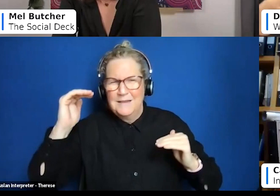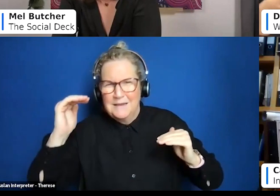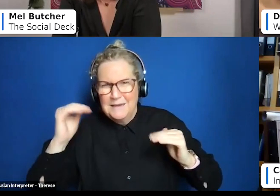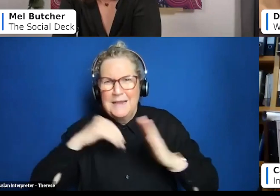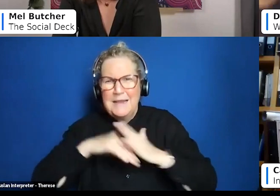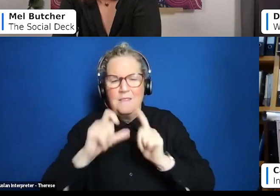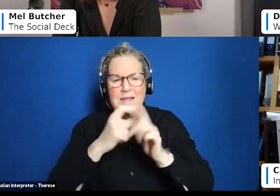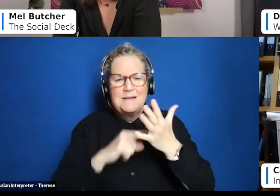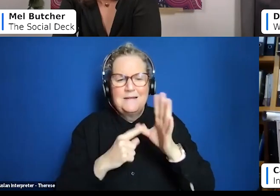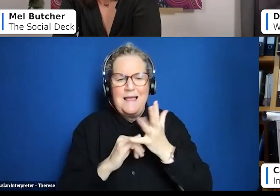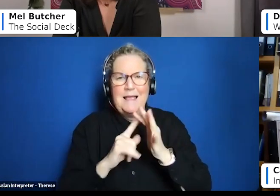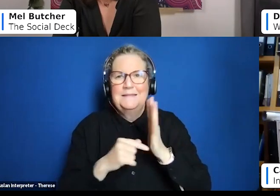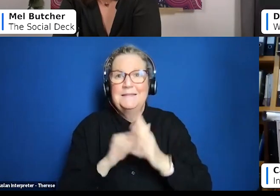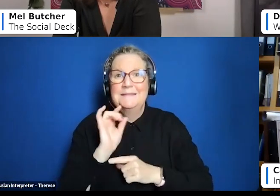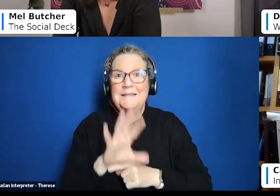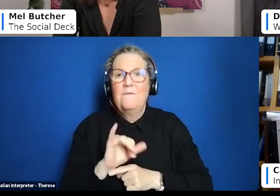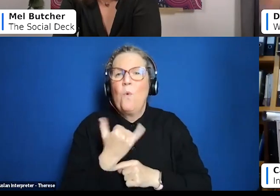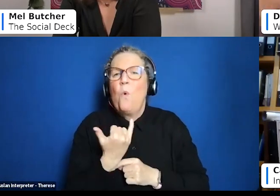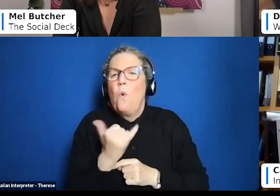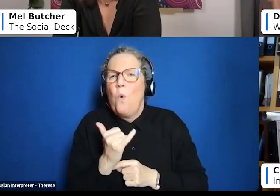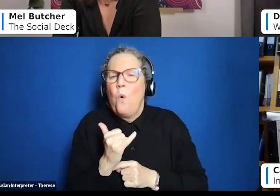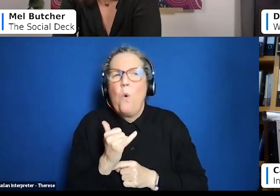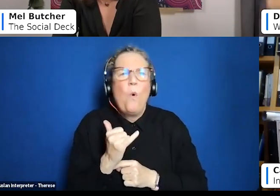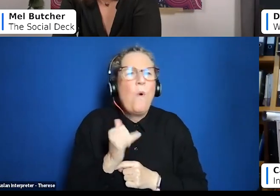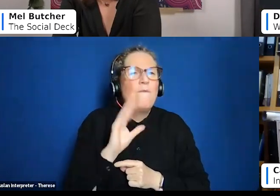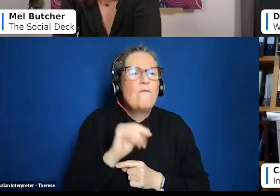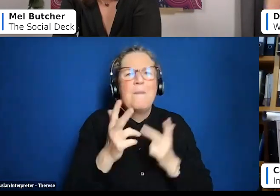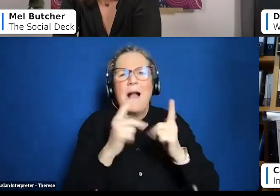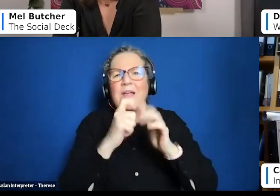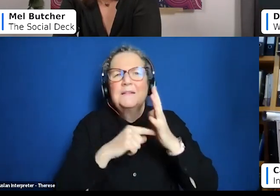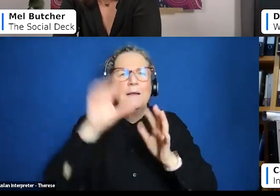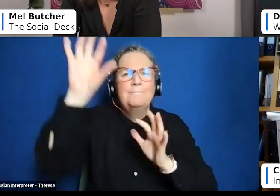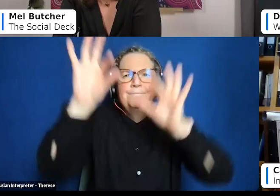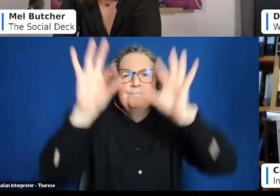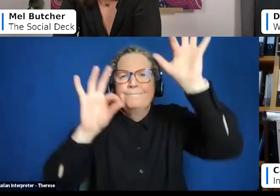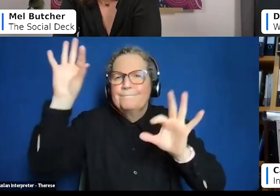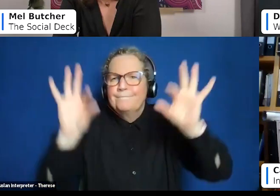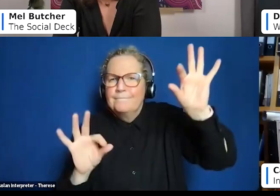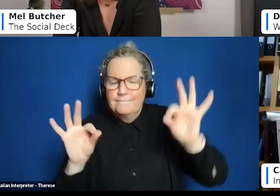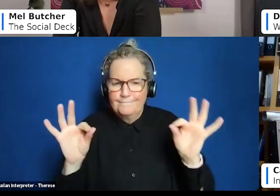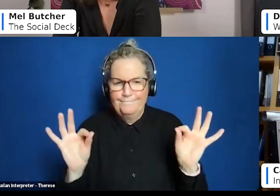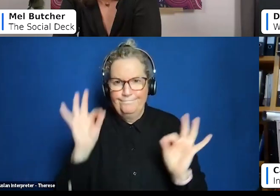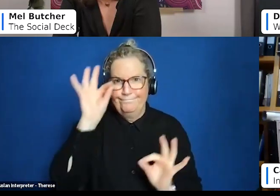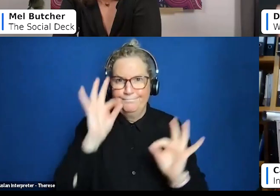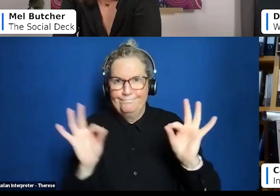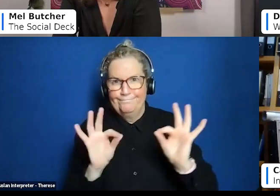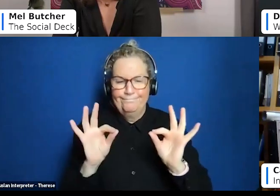asset itself or drawing from other data parts. But I would imagine that if you're looking at